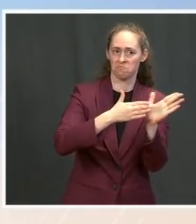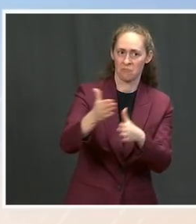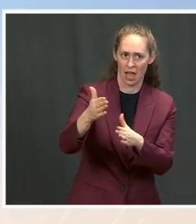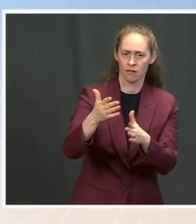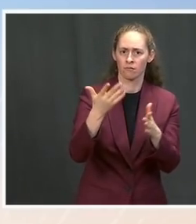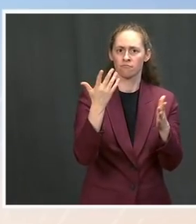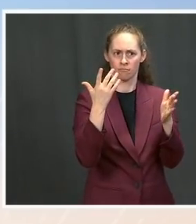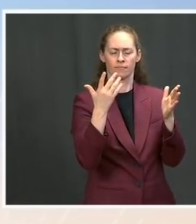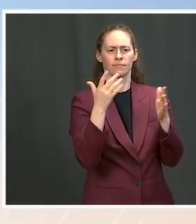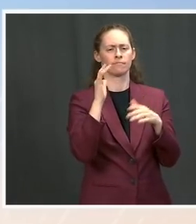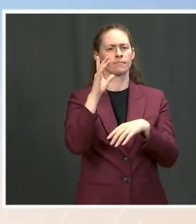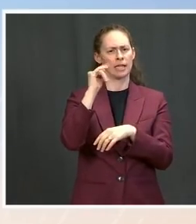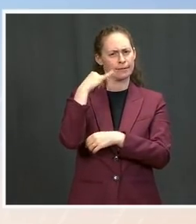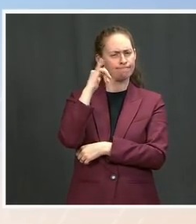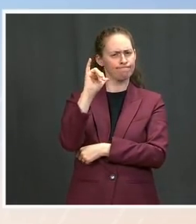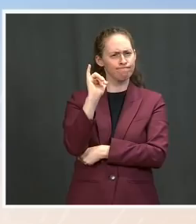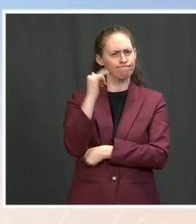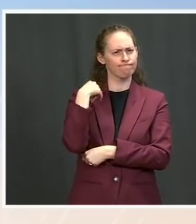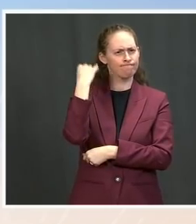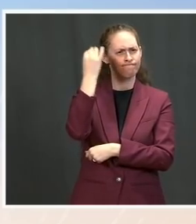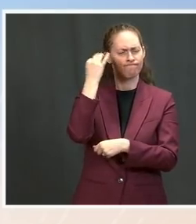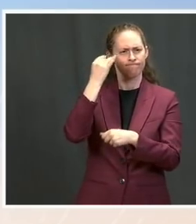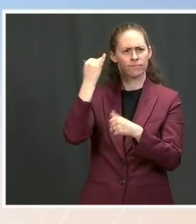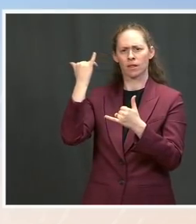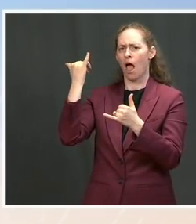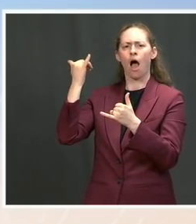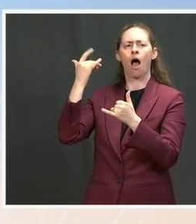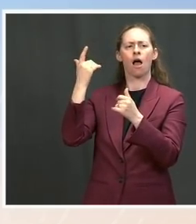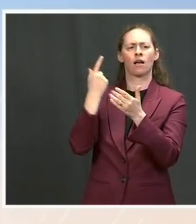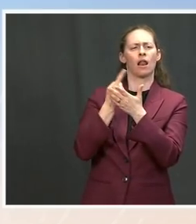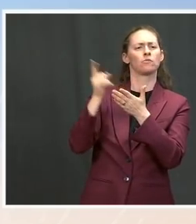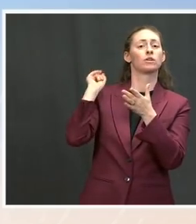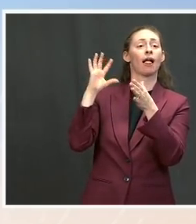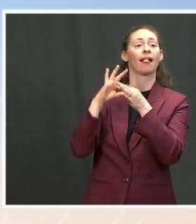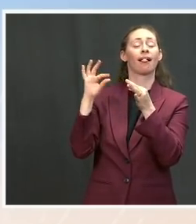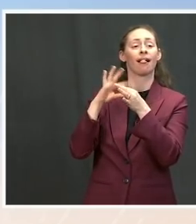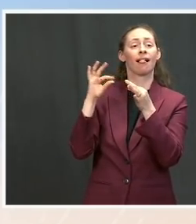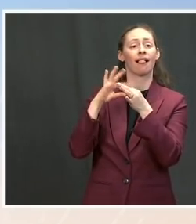only offers free tuition to students to attend two-year community colleges.